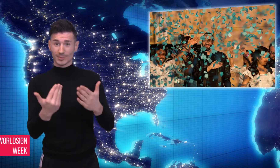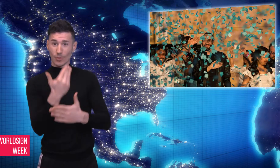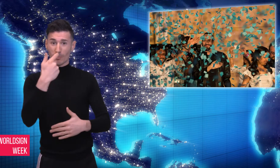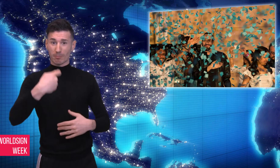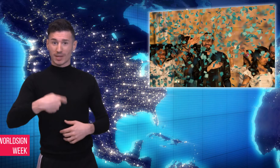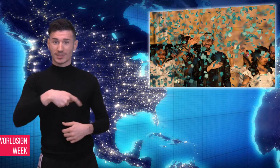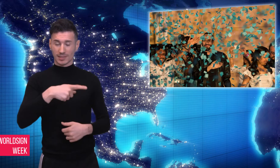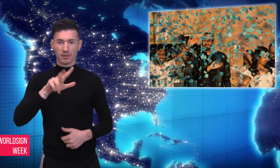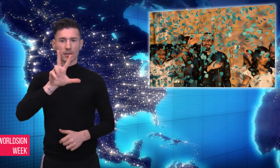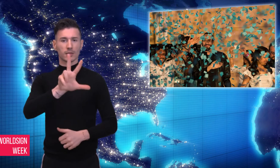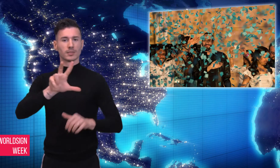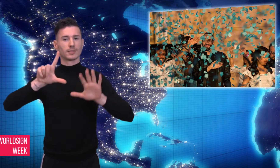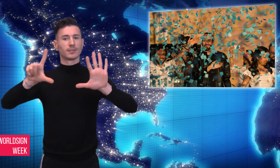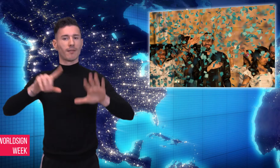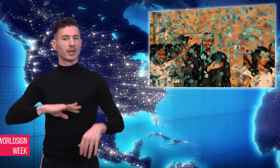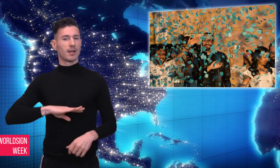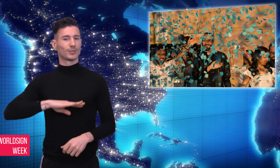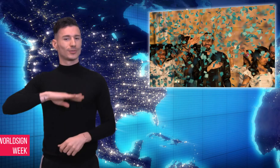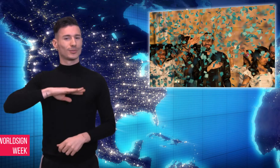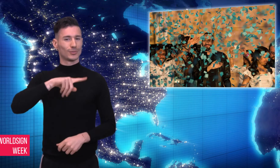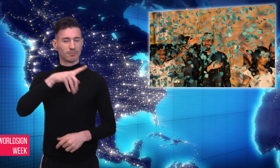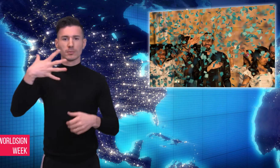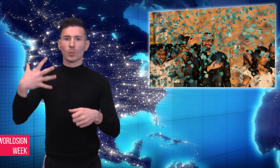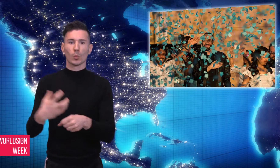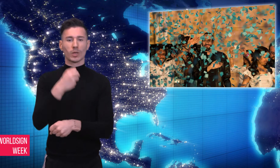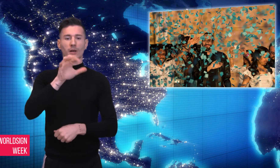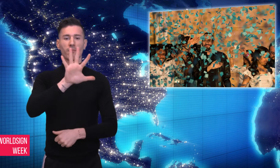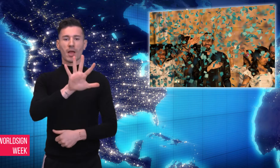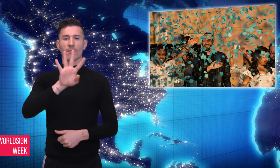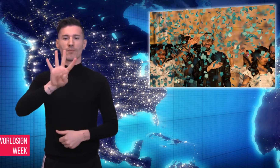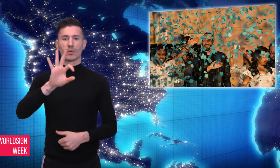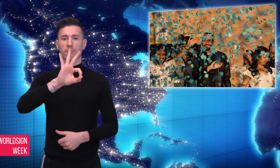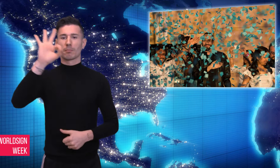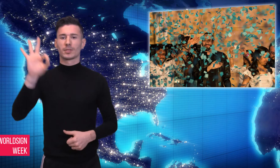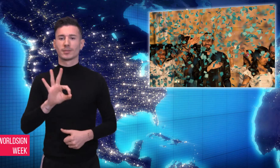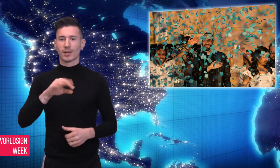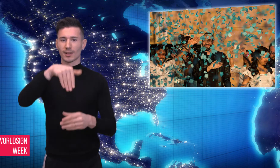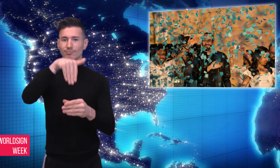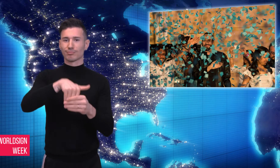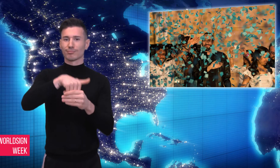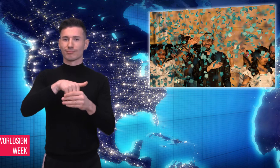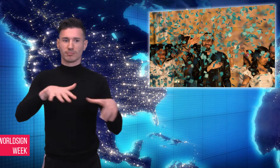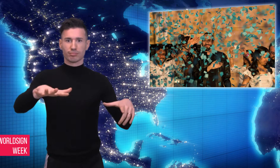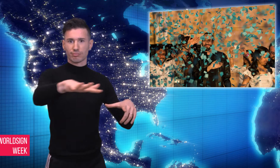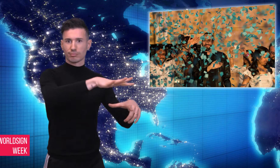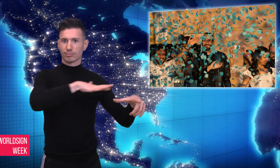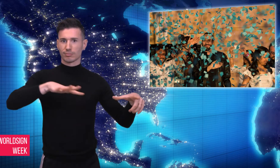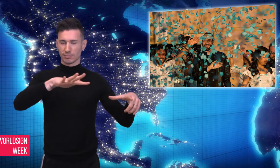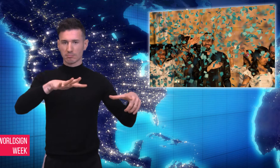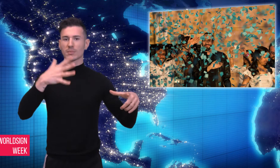presidential elections on Sunday. Bukele, 37 year olds,